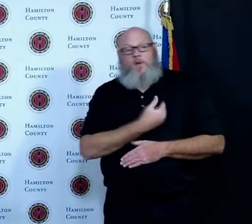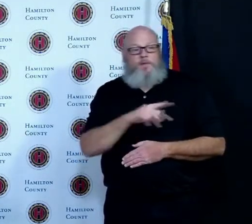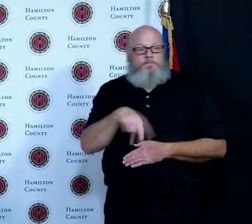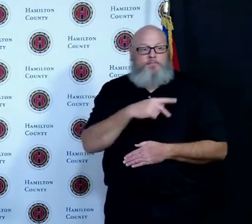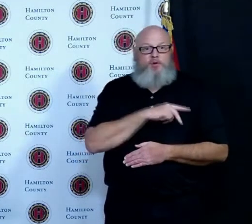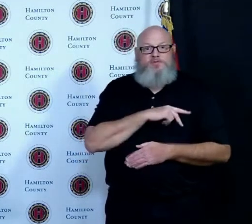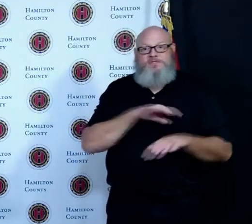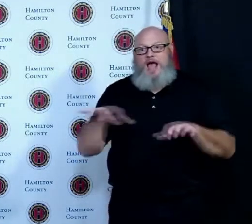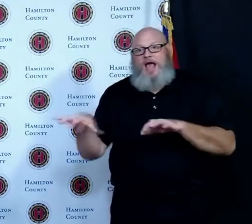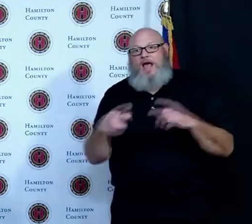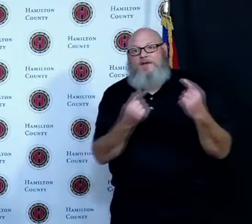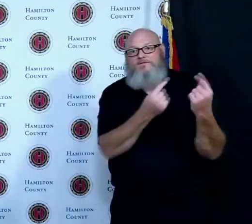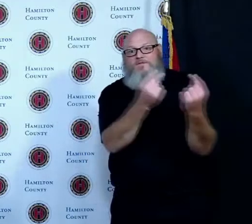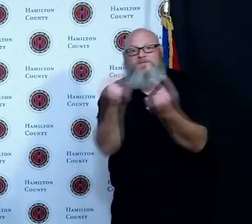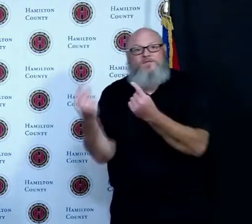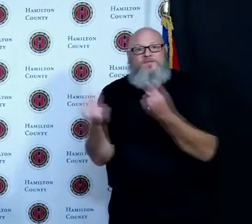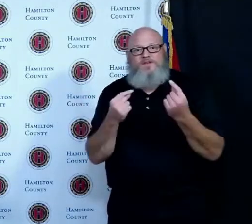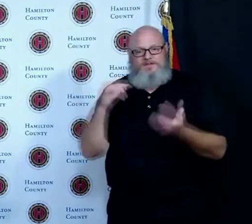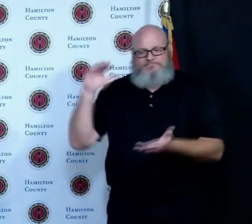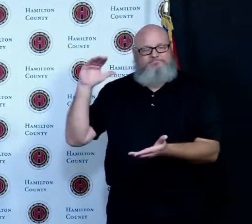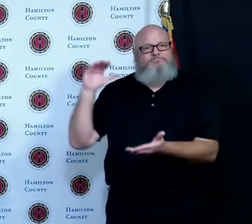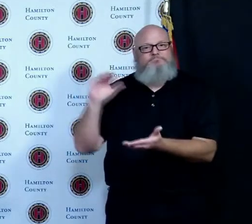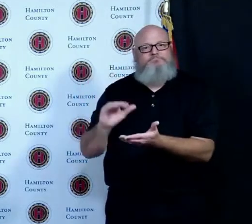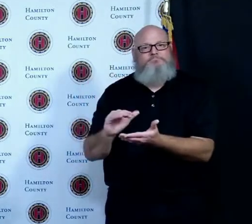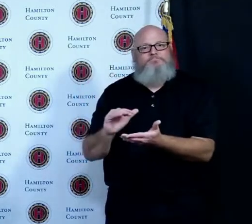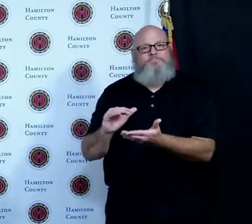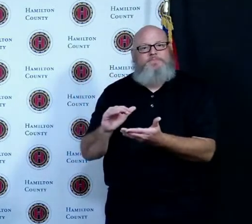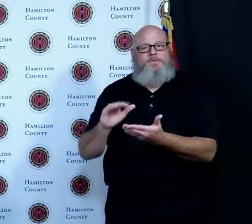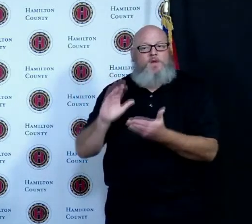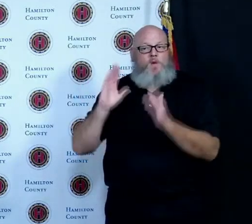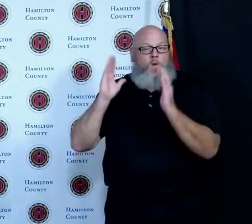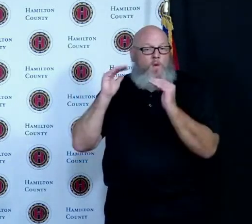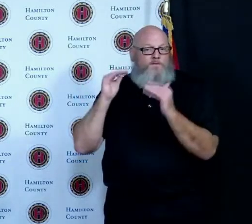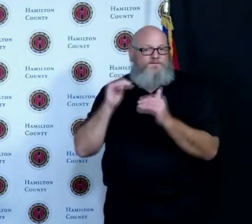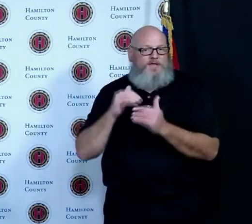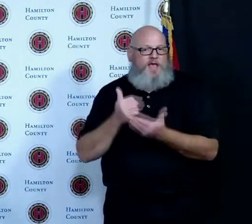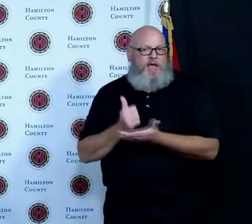moving to vaccine the state is now in its third week of distribution with vaccine in the vaccine